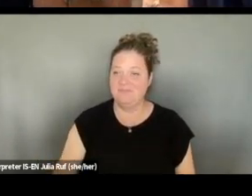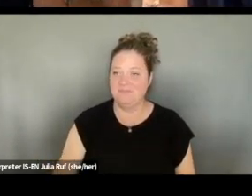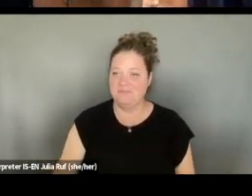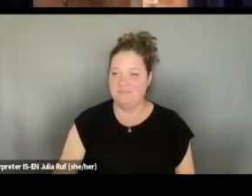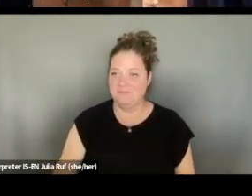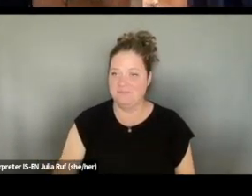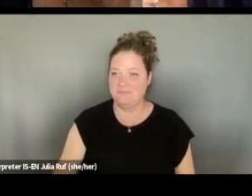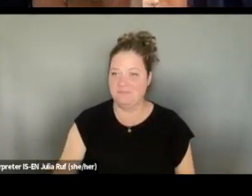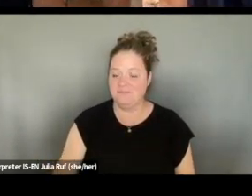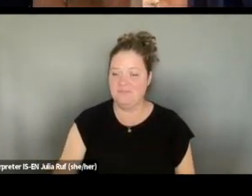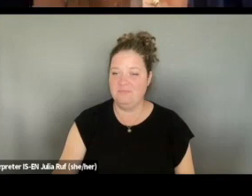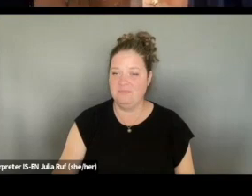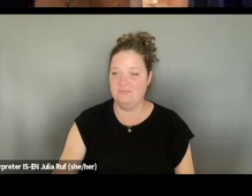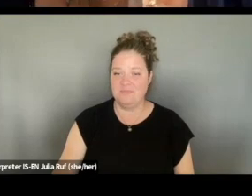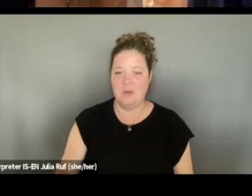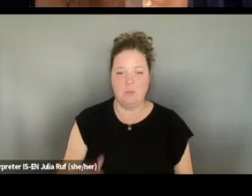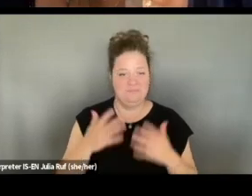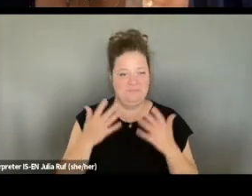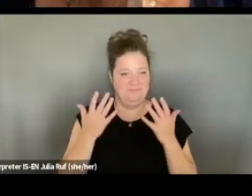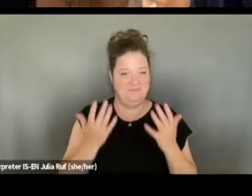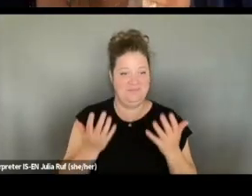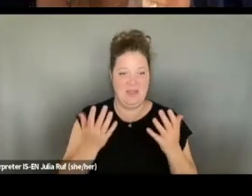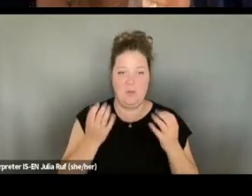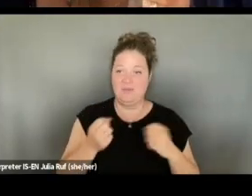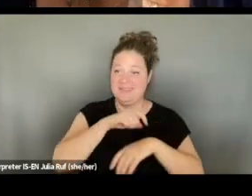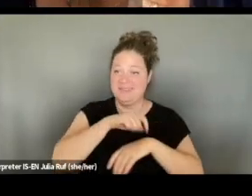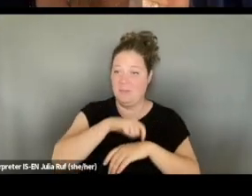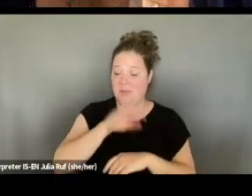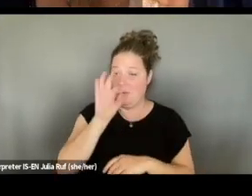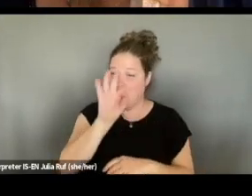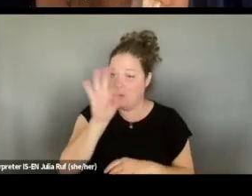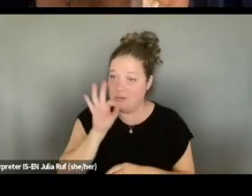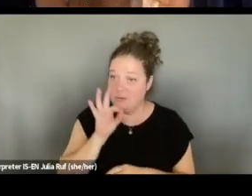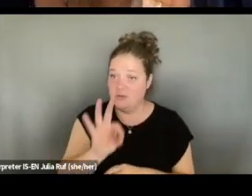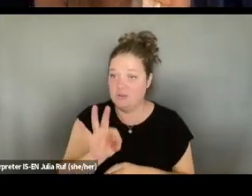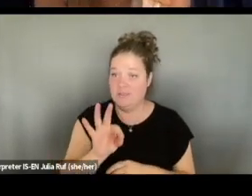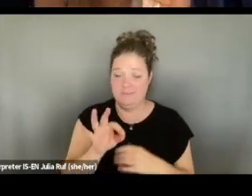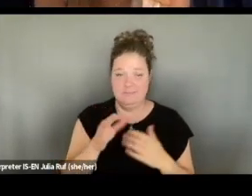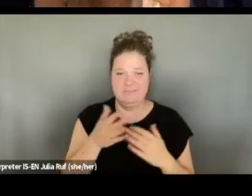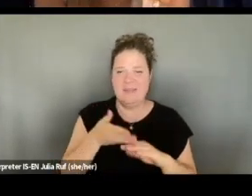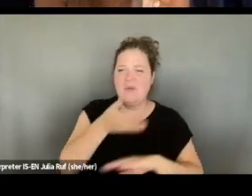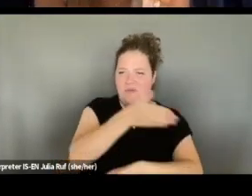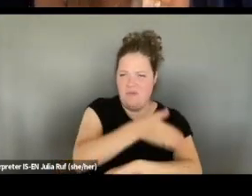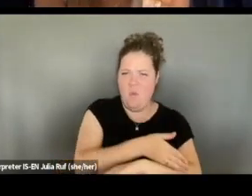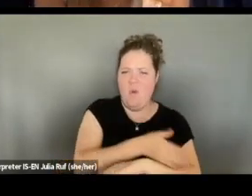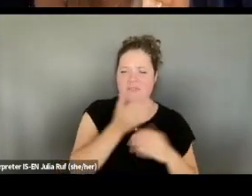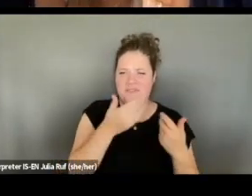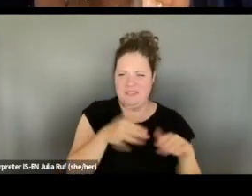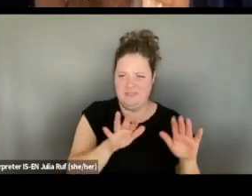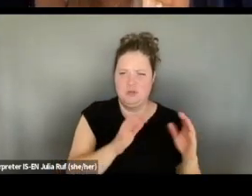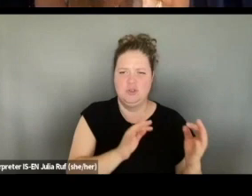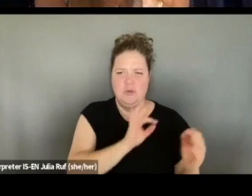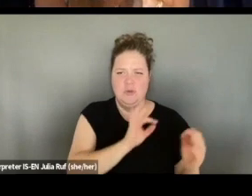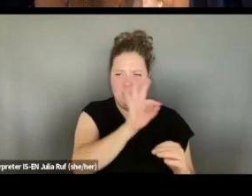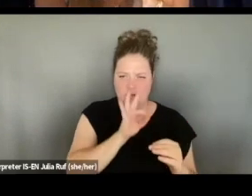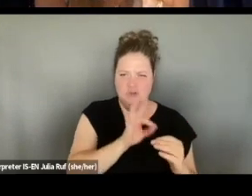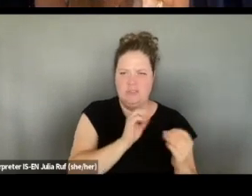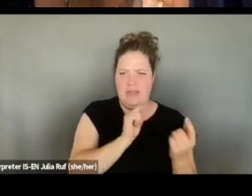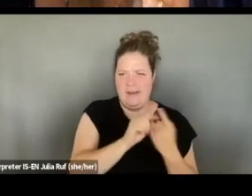in before, we have still one, and you are, of course, welcome to use the last couple of minutes here to